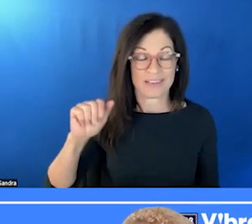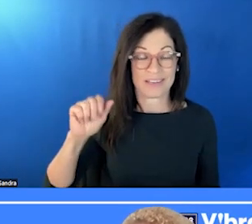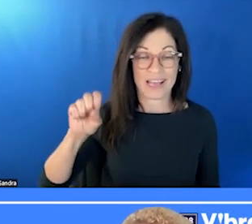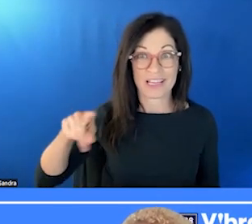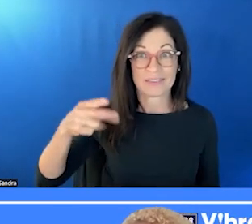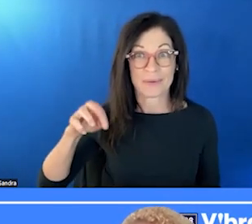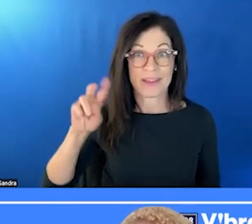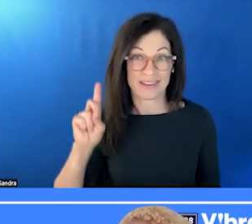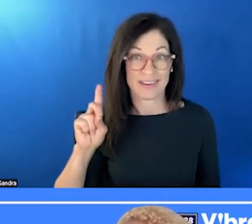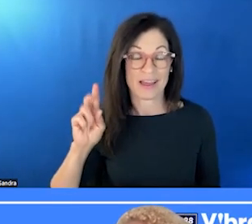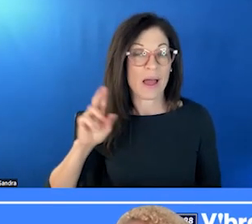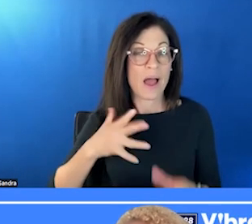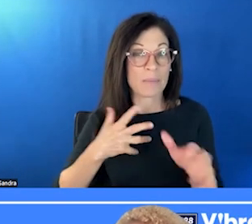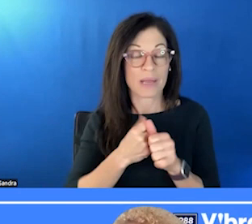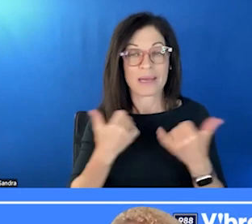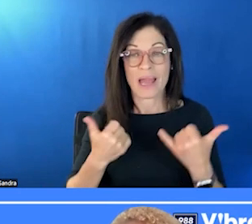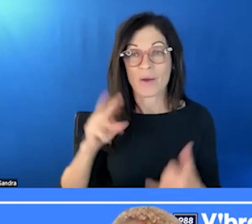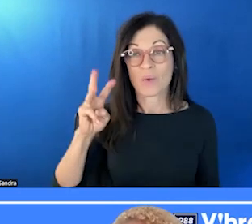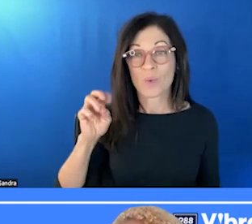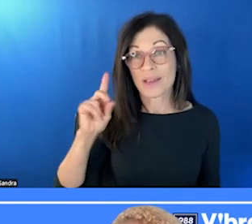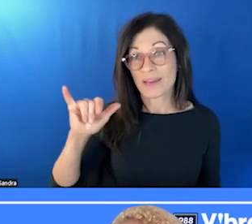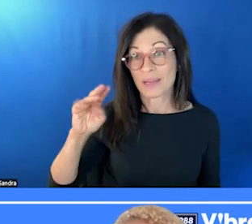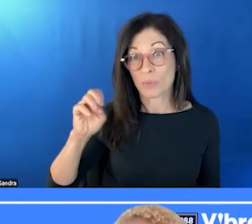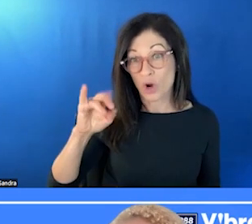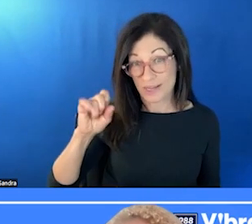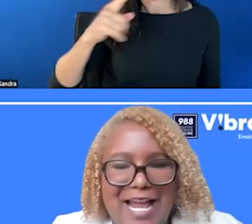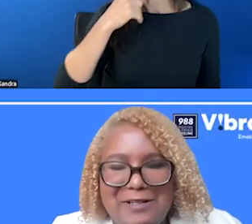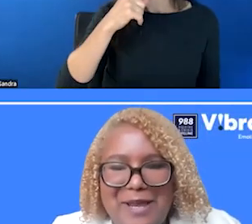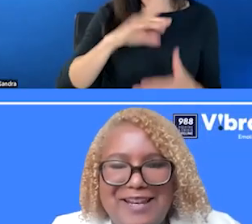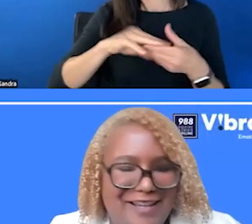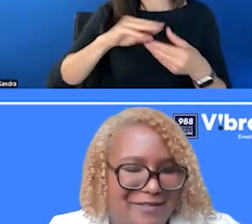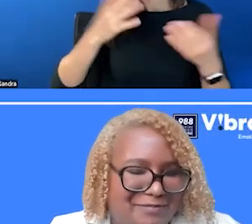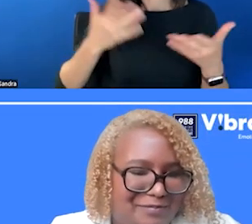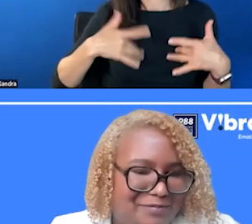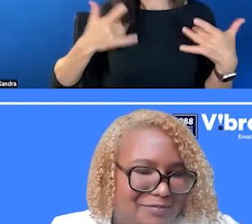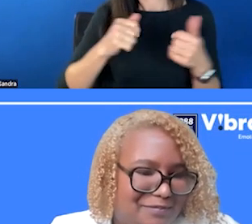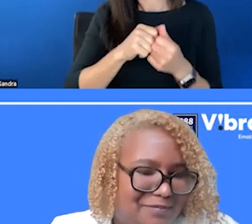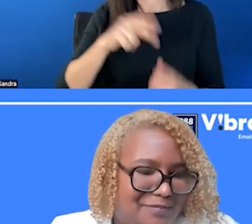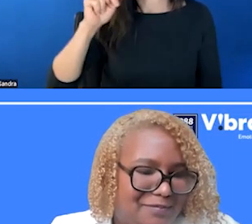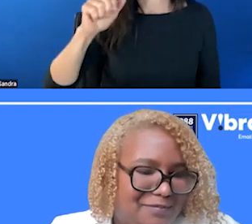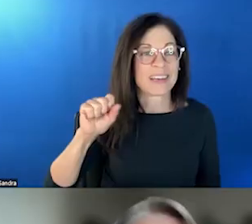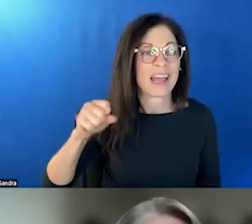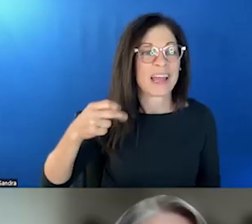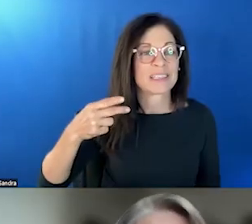I AM GOING TO ASK WENDY MORRIS TO SHARE WHAT IS HAPPENING WITH NASMHPD. THANK YOU, LAURA.